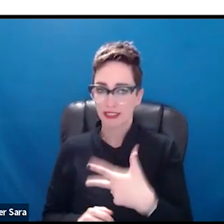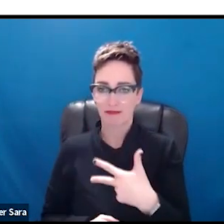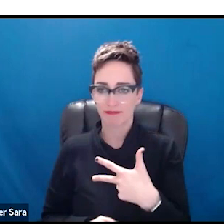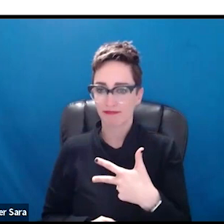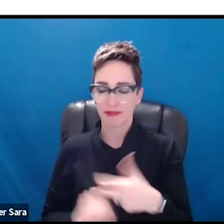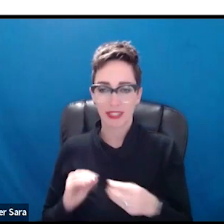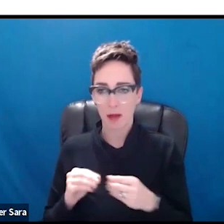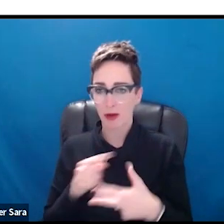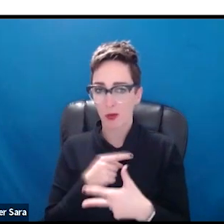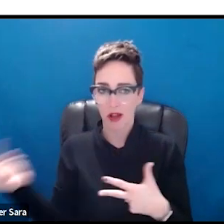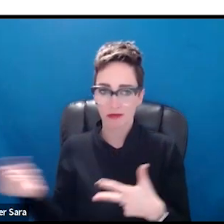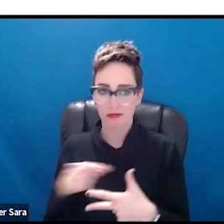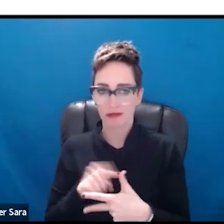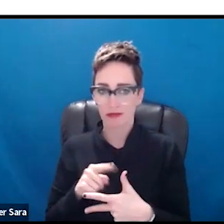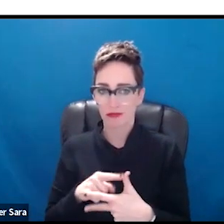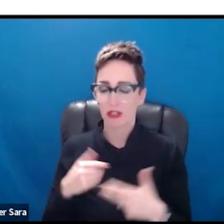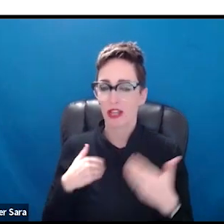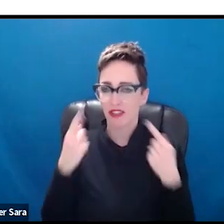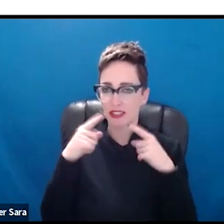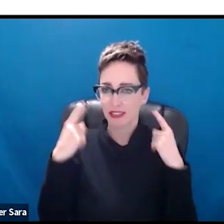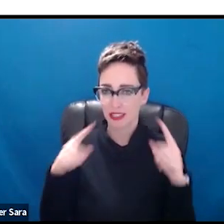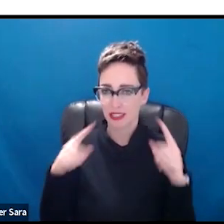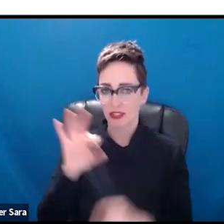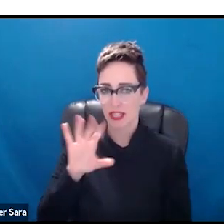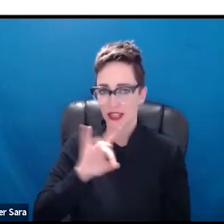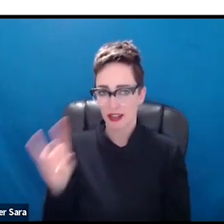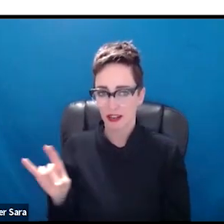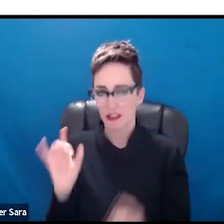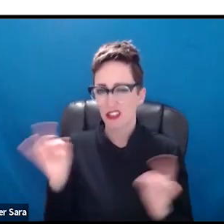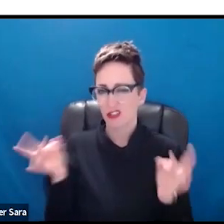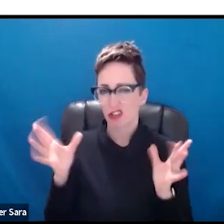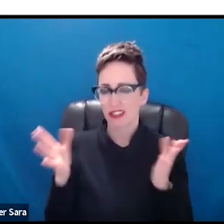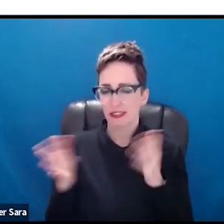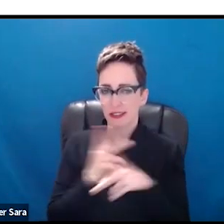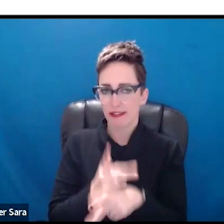is having a successful 988 and crisis care continuum.